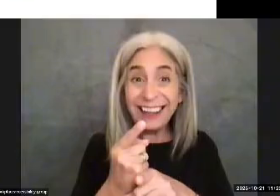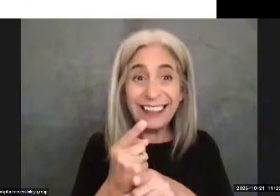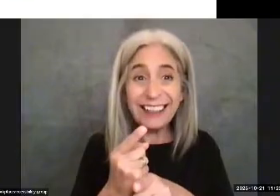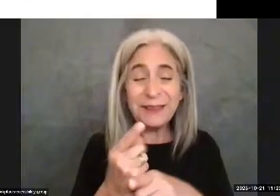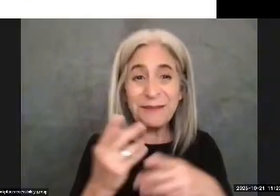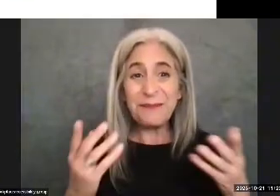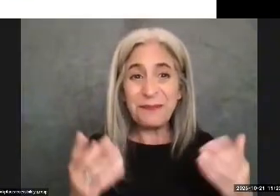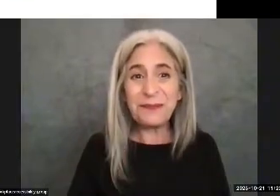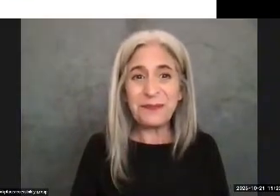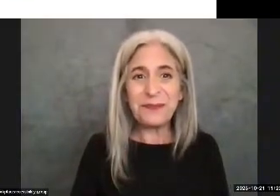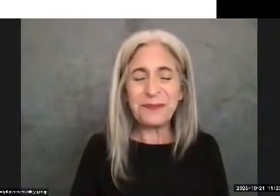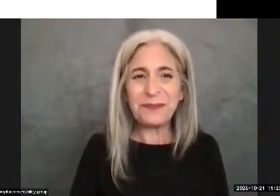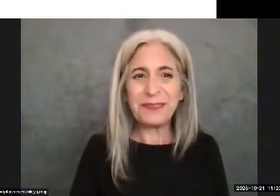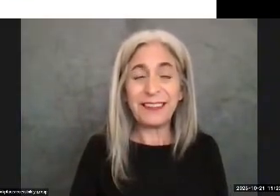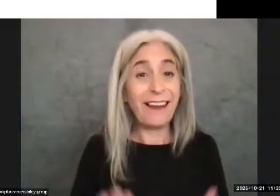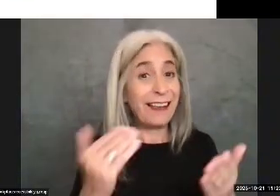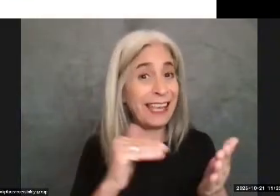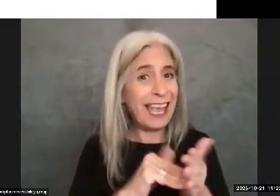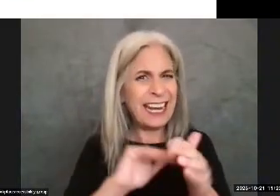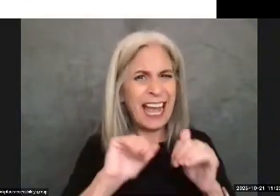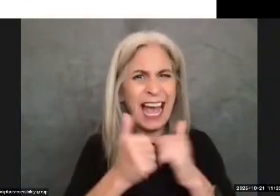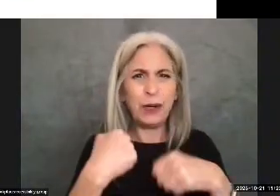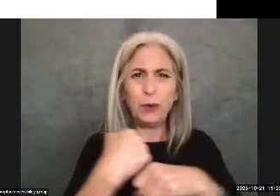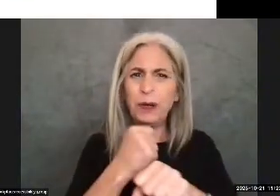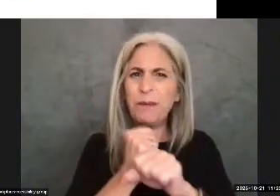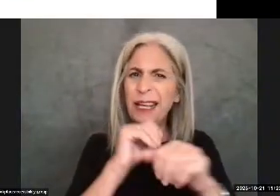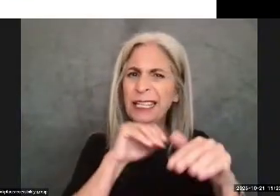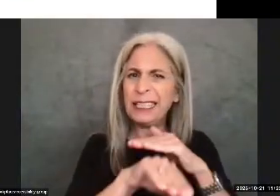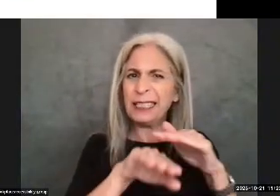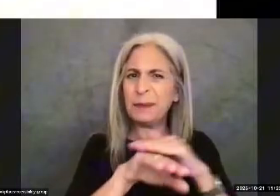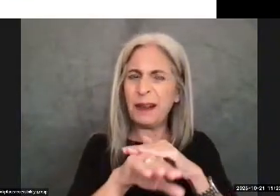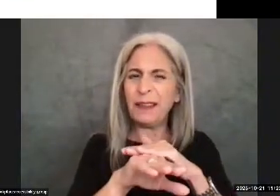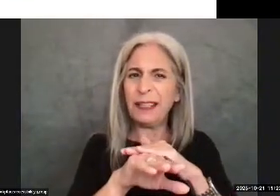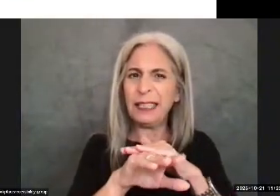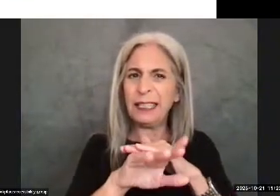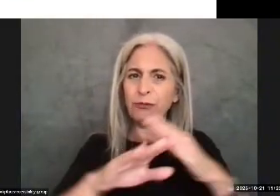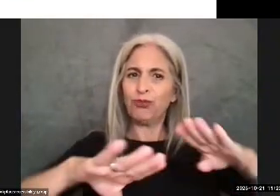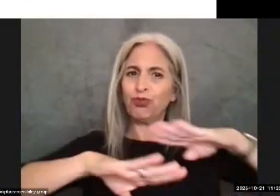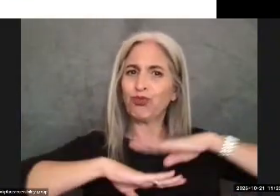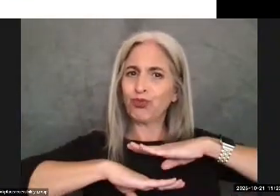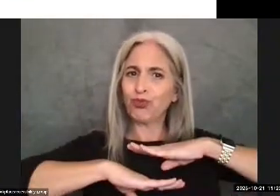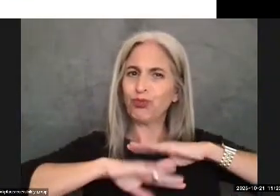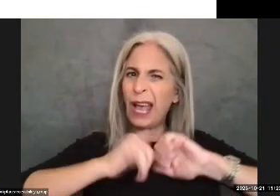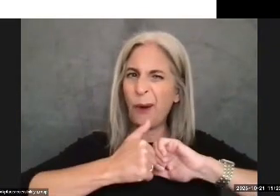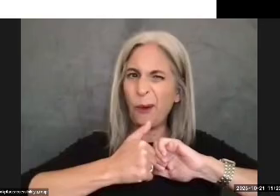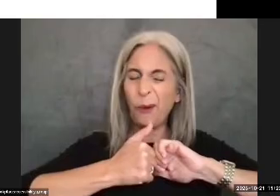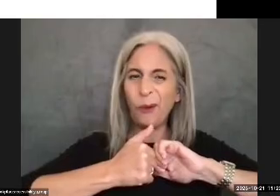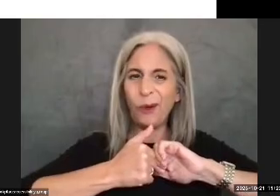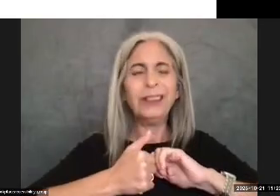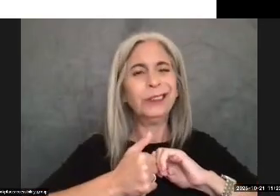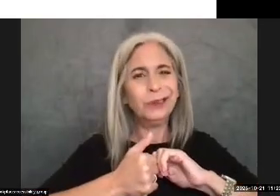Kathleen DeForest: Right? Kathleen DeForest: So again, how do we make accessibility satisfying?